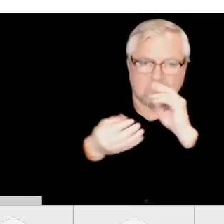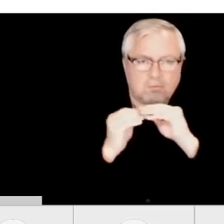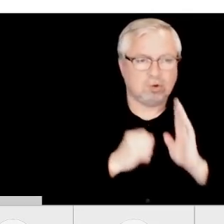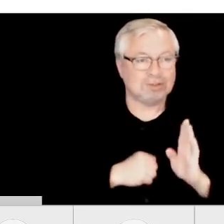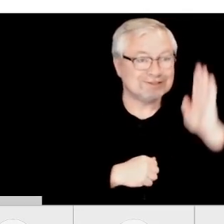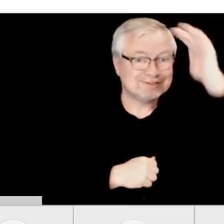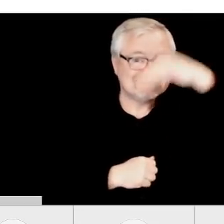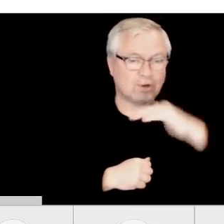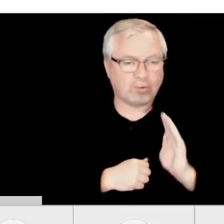scenarios.